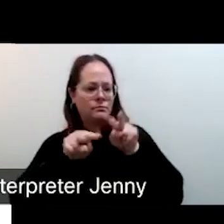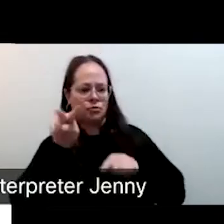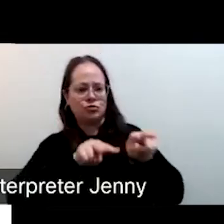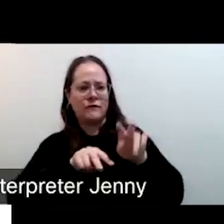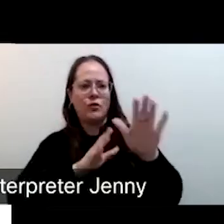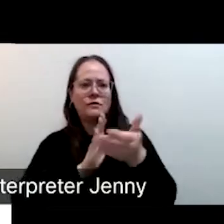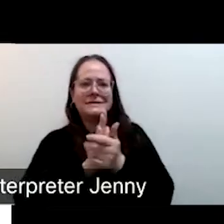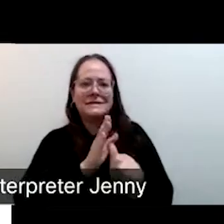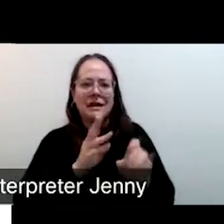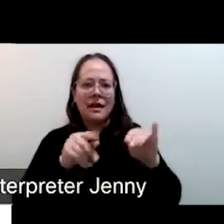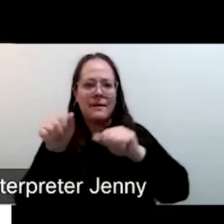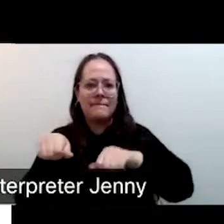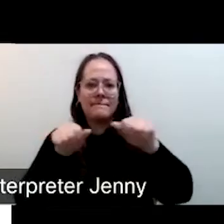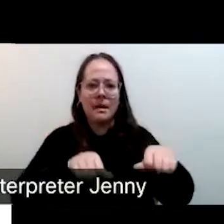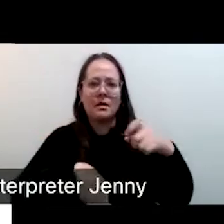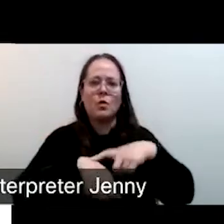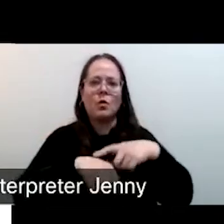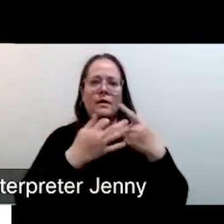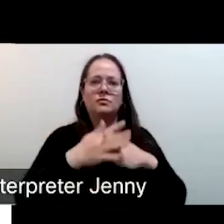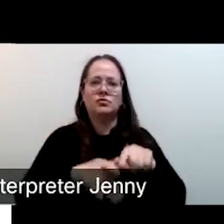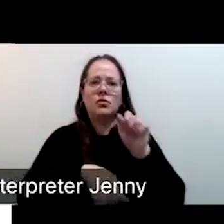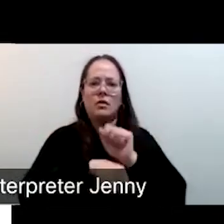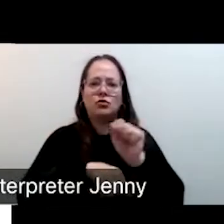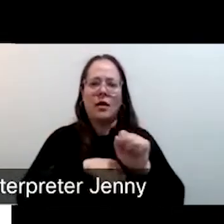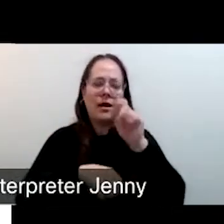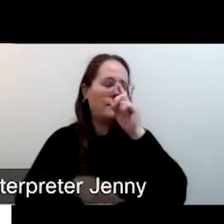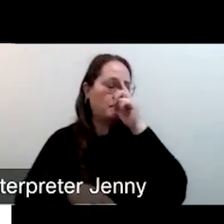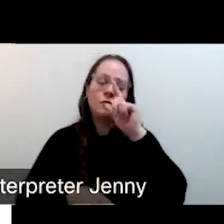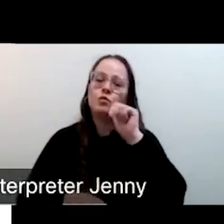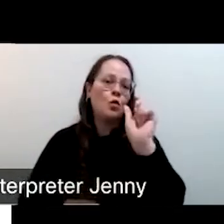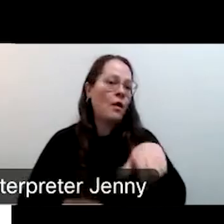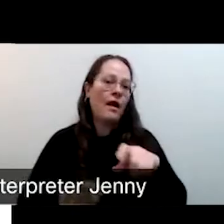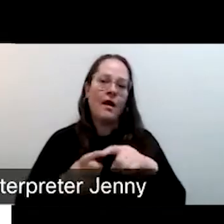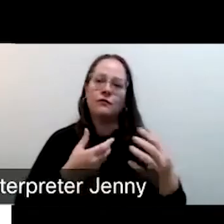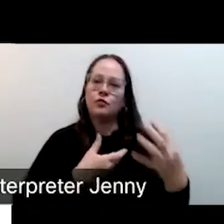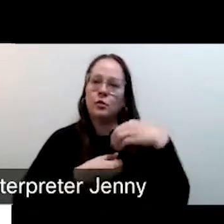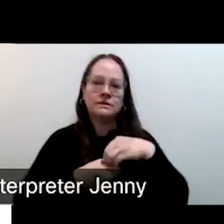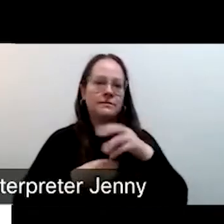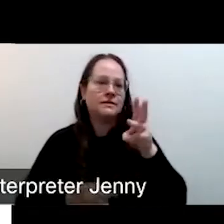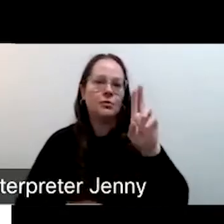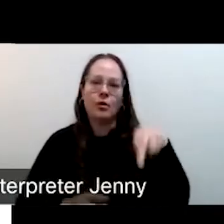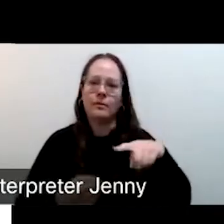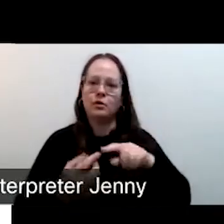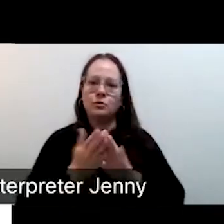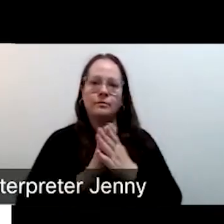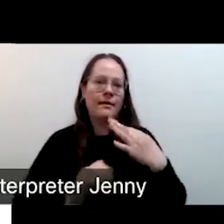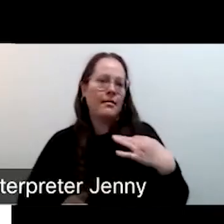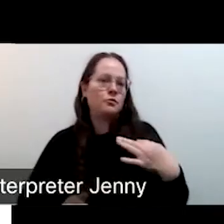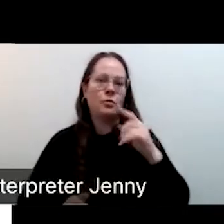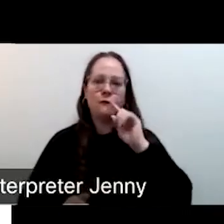when they start a job. You do not have to participate in the WRP to be eligible for Schedule A hiring, however